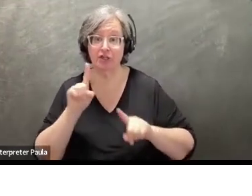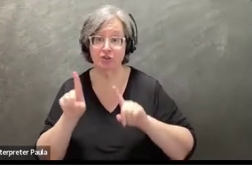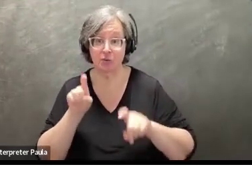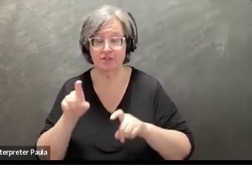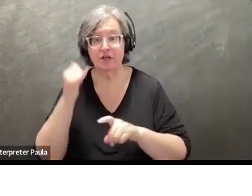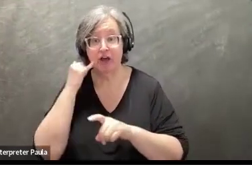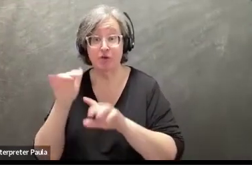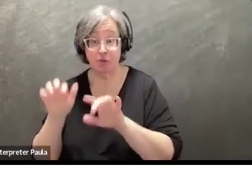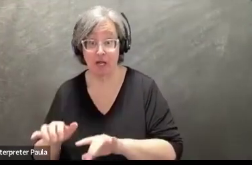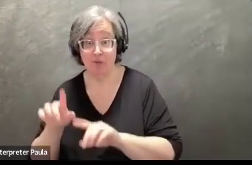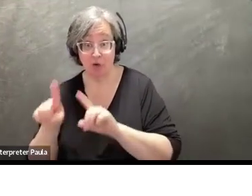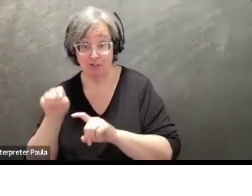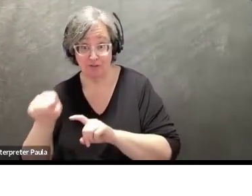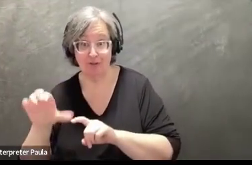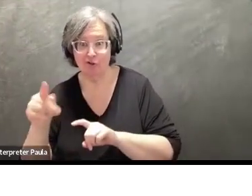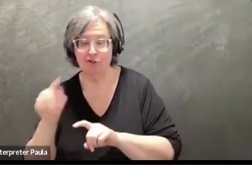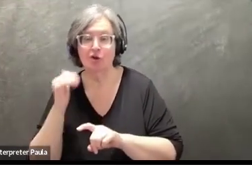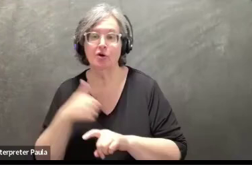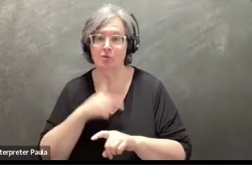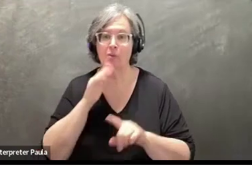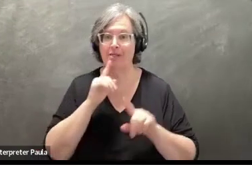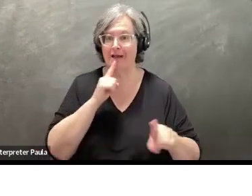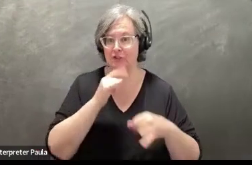into the chat. So we'd love for you to be thinking and